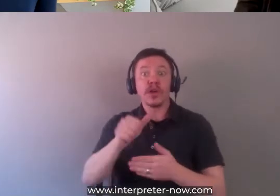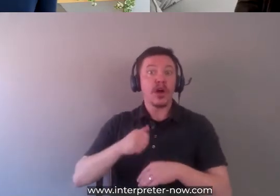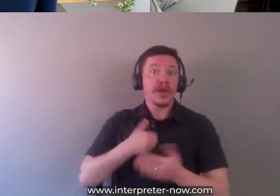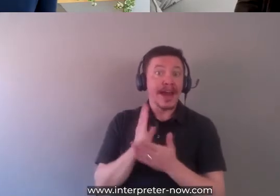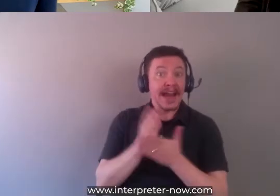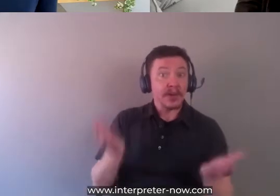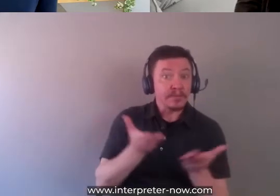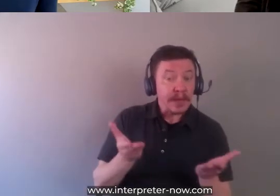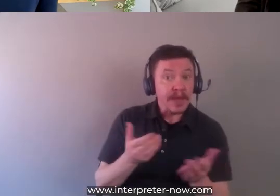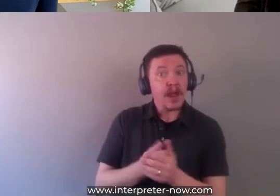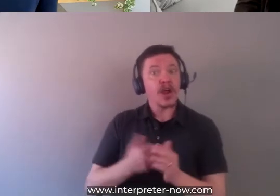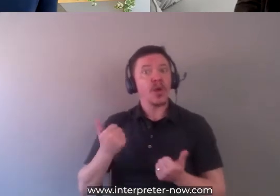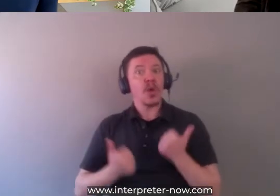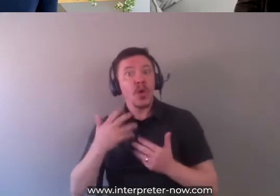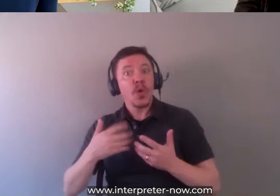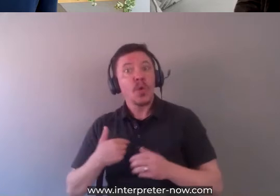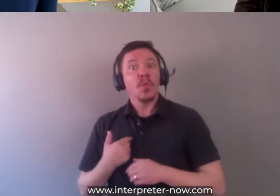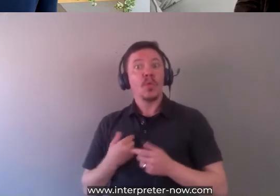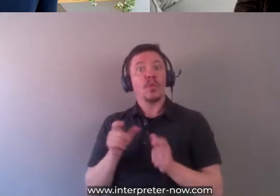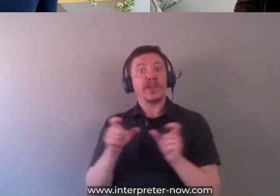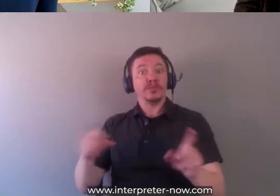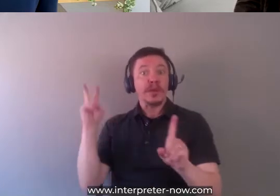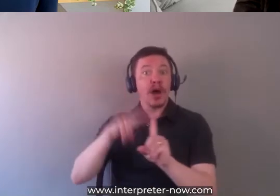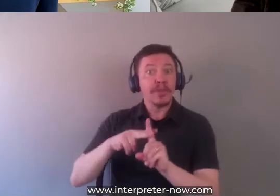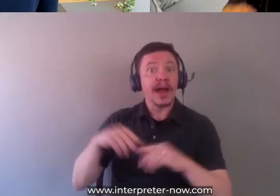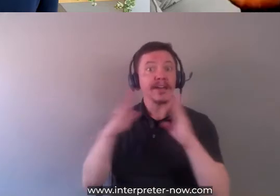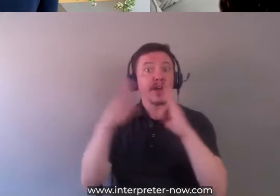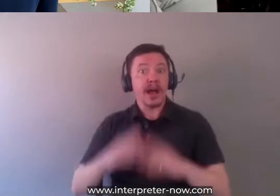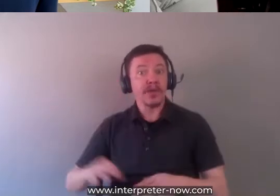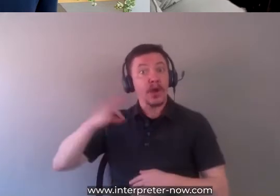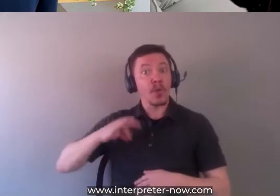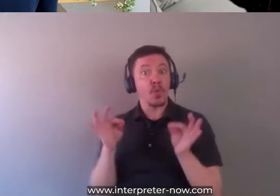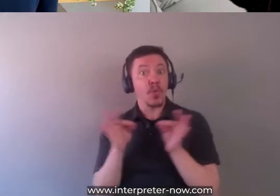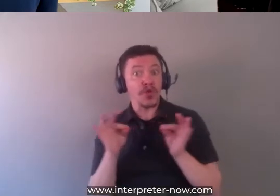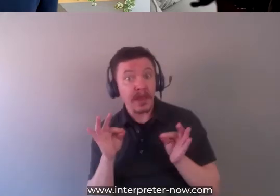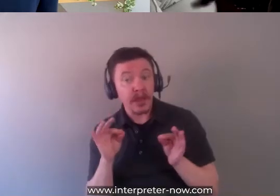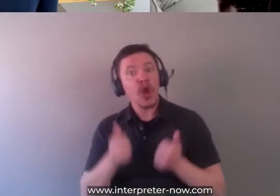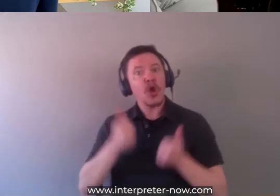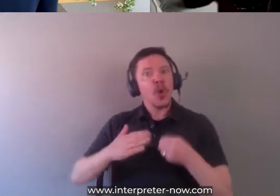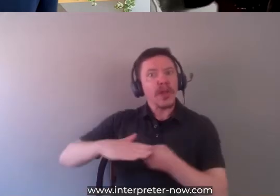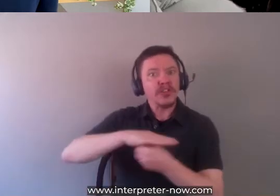tenants applying for rental housing are worthy, which neighborhoods police should be focusing